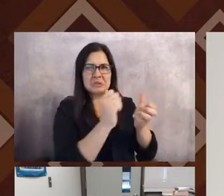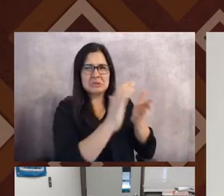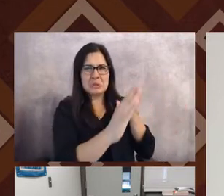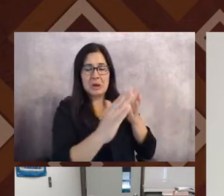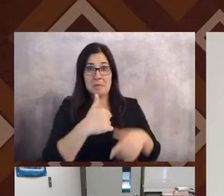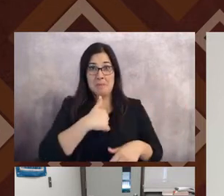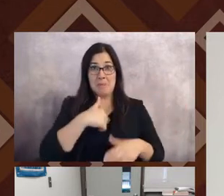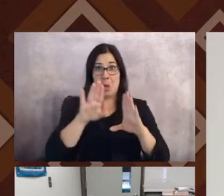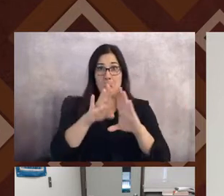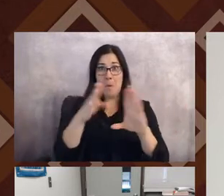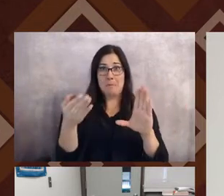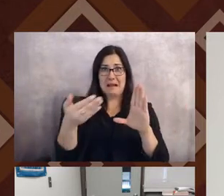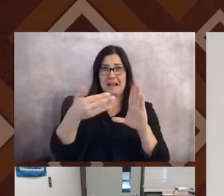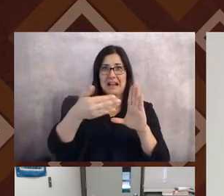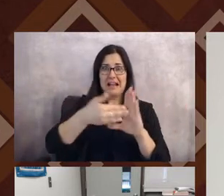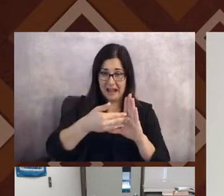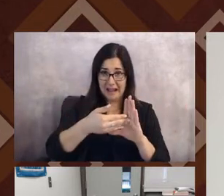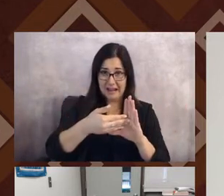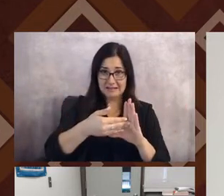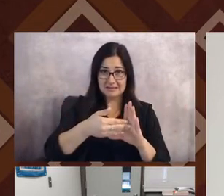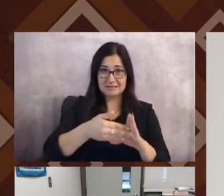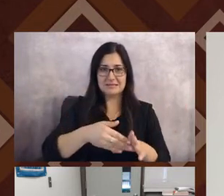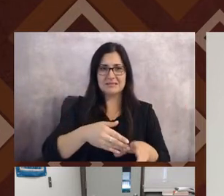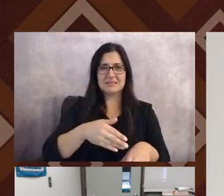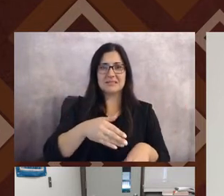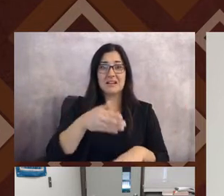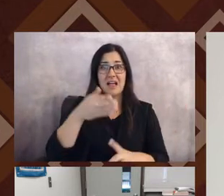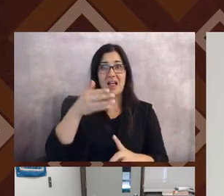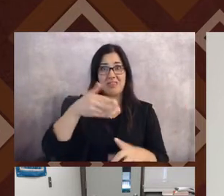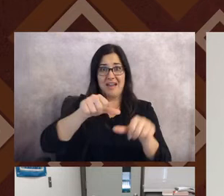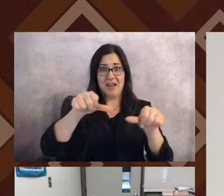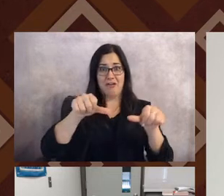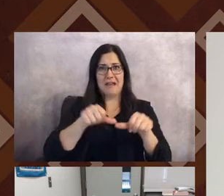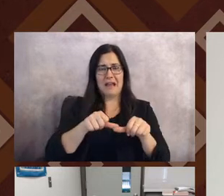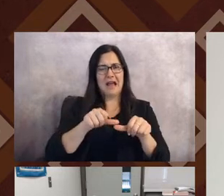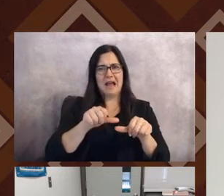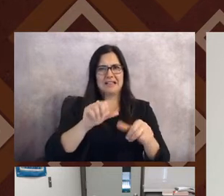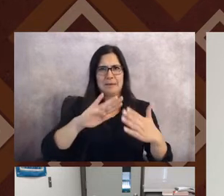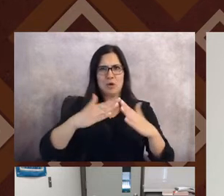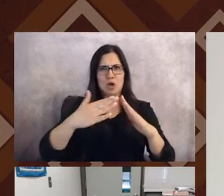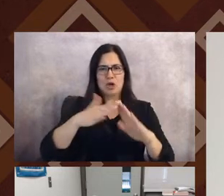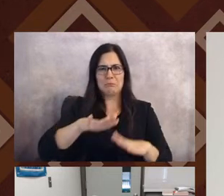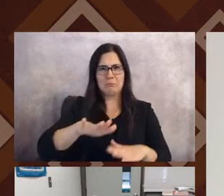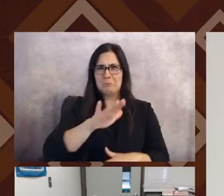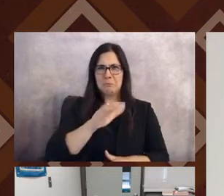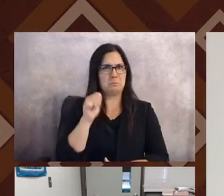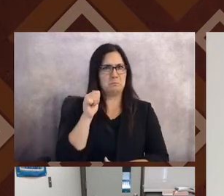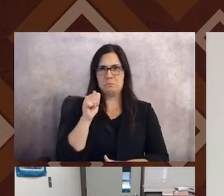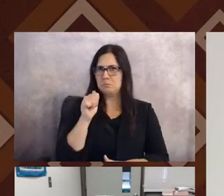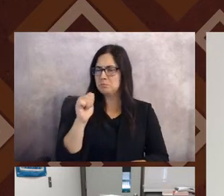reopen a store in this, particularly in that same neighborhood. I think for me, it might it might break